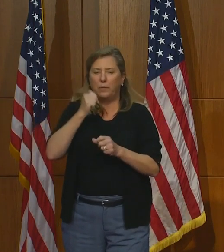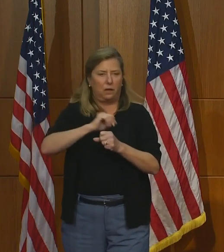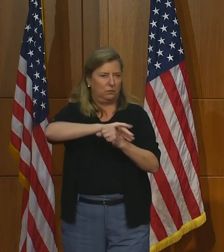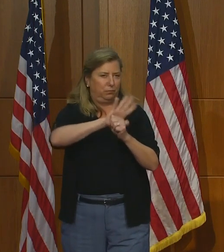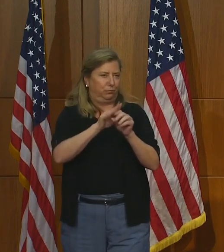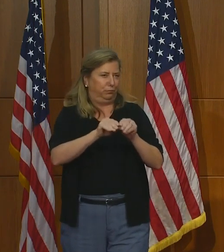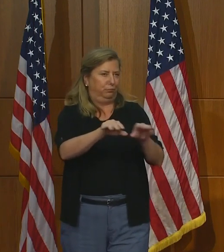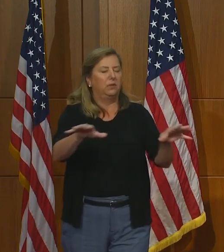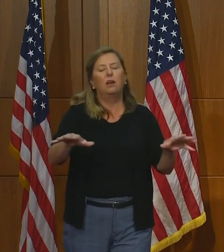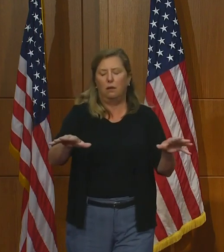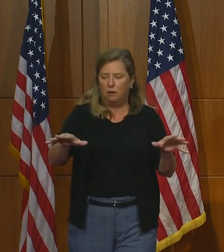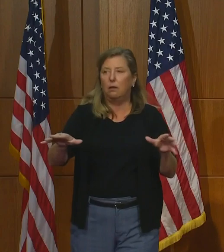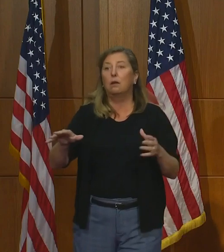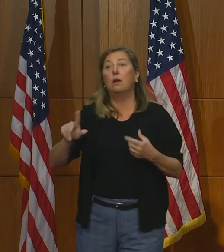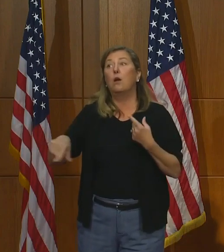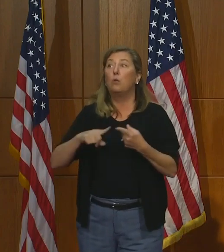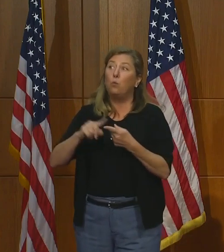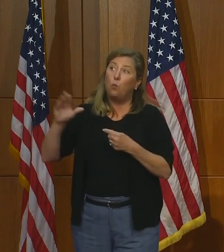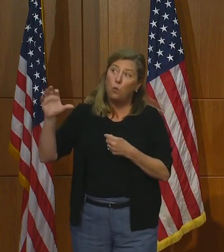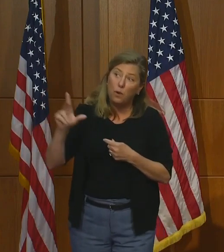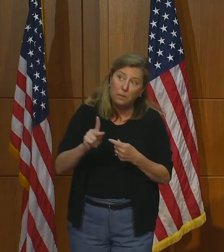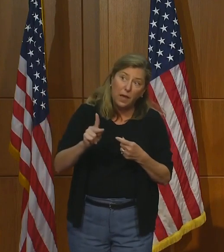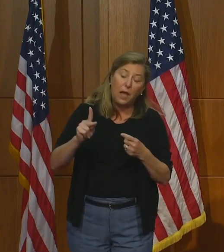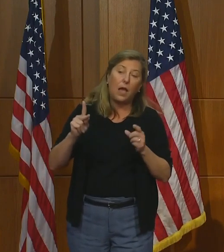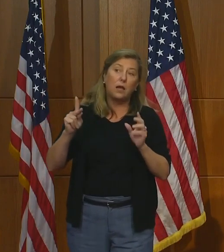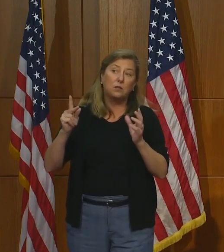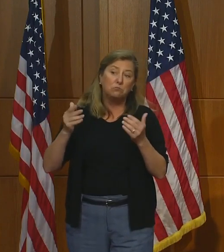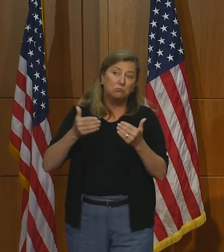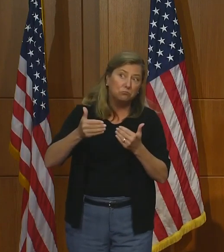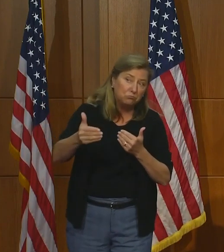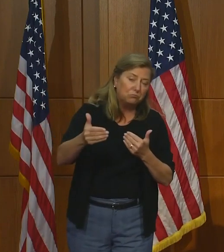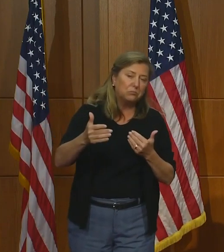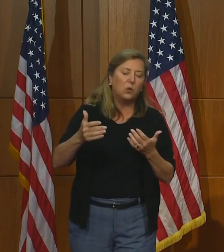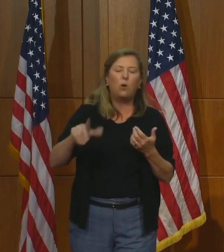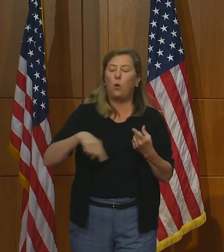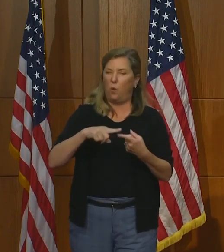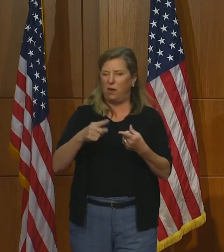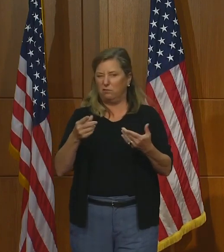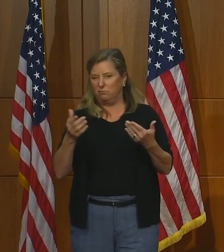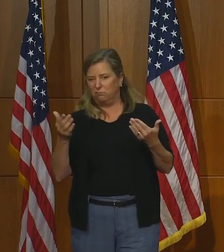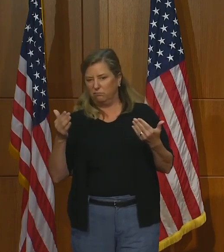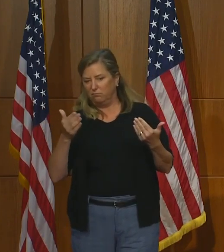SESSION THIS YEAR BECAUSE OF COVID-19- I THINK THAT WILL